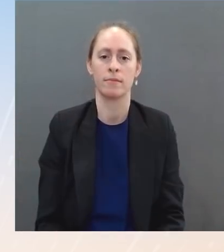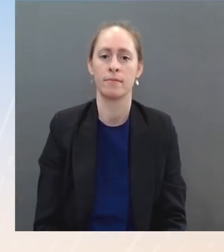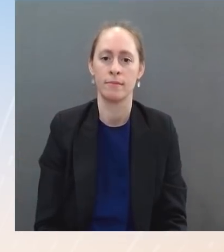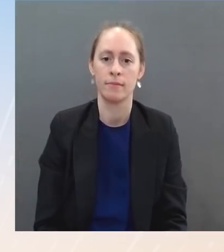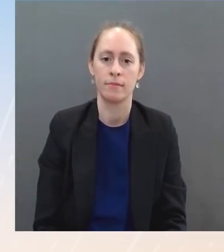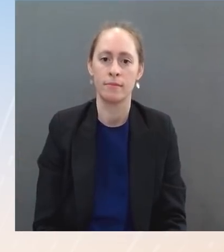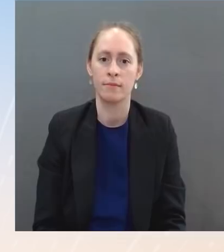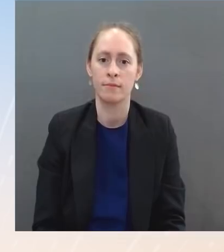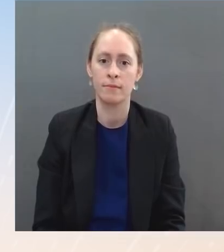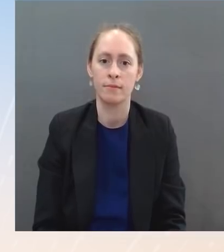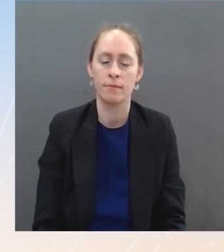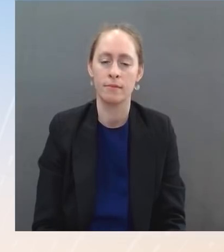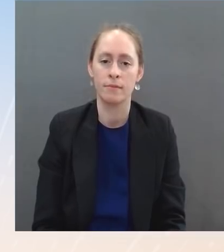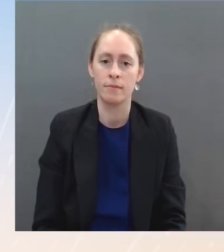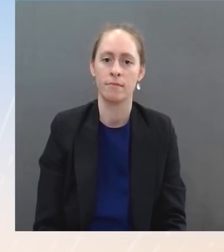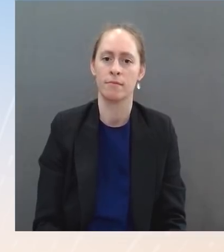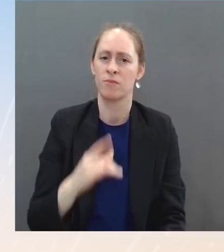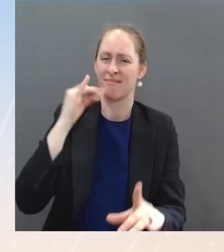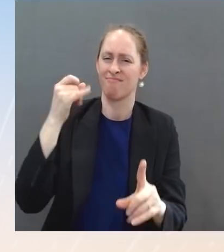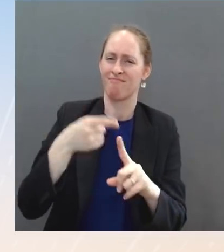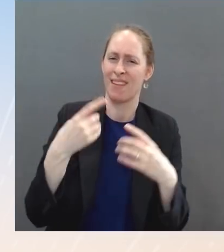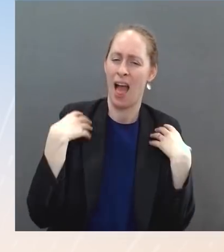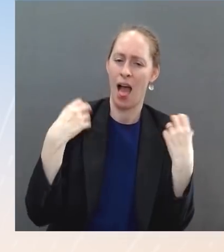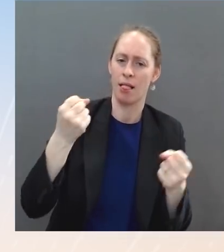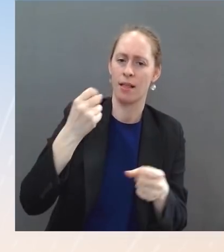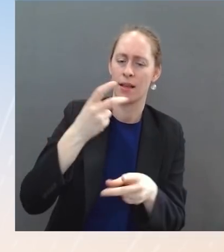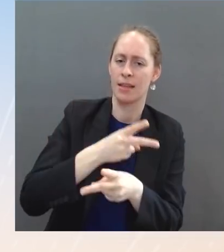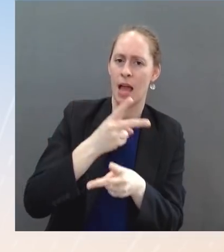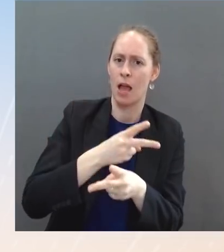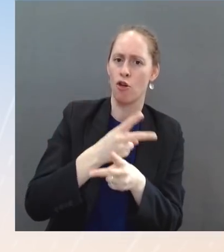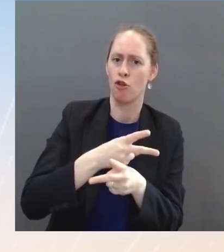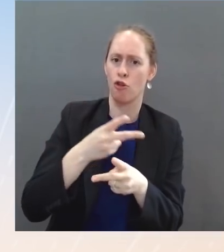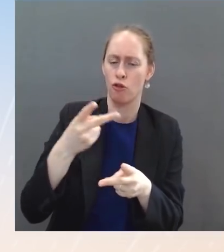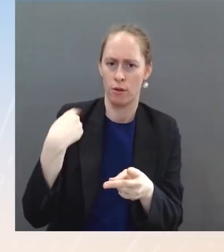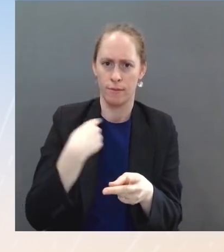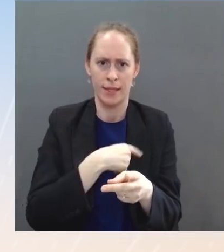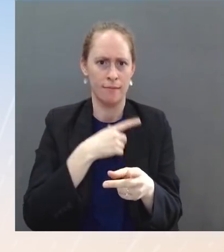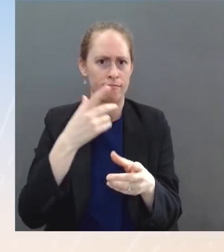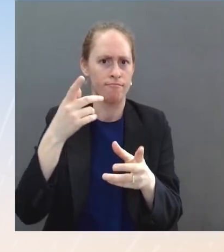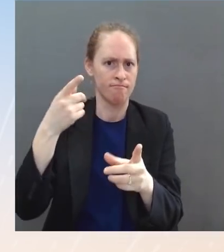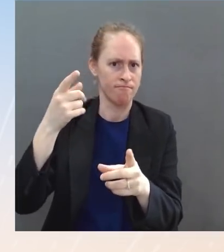a health measure determination and not one on immigration policy. Go ahead.